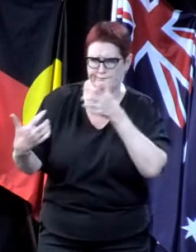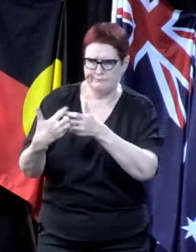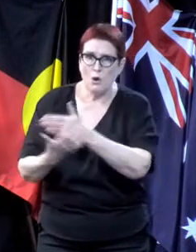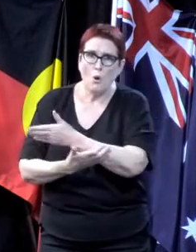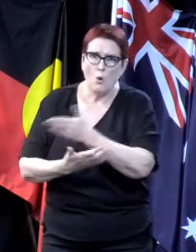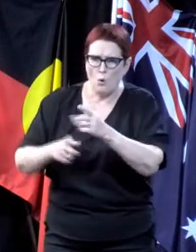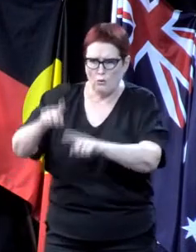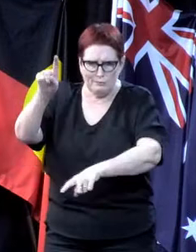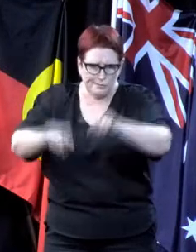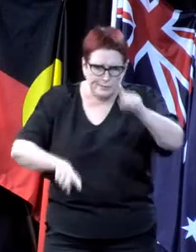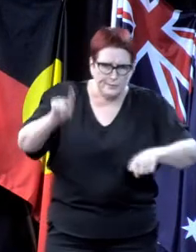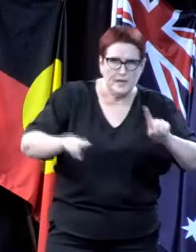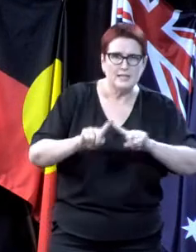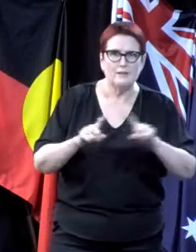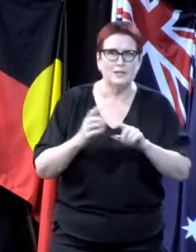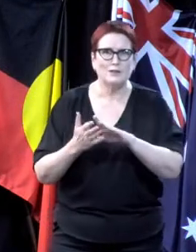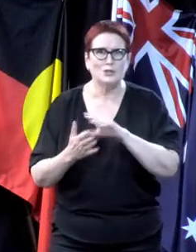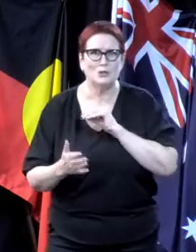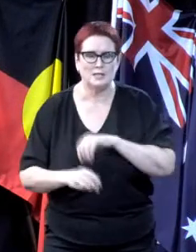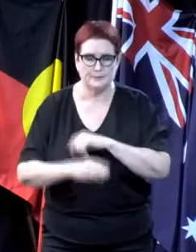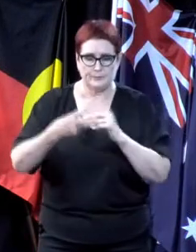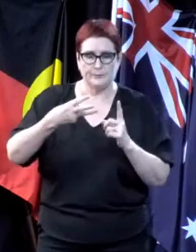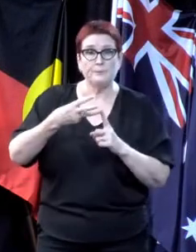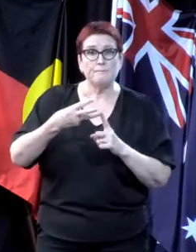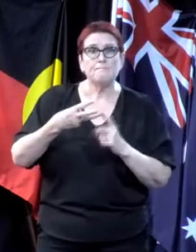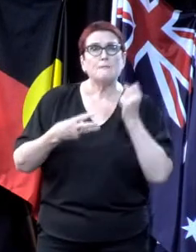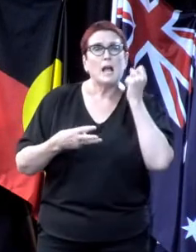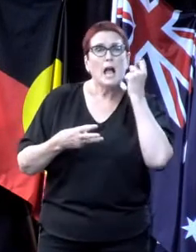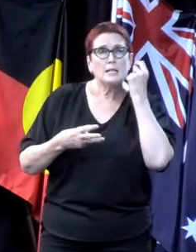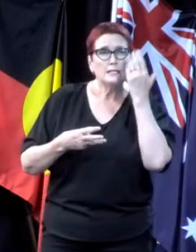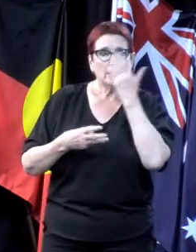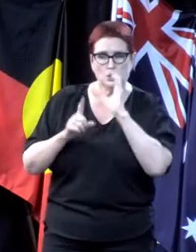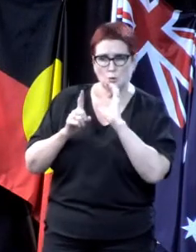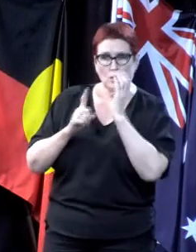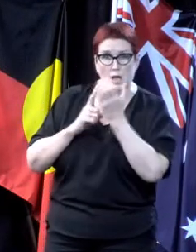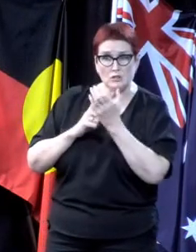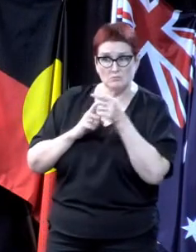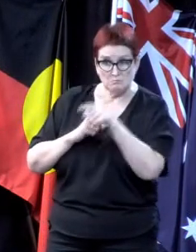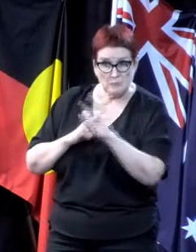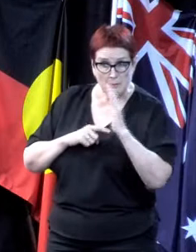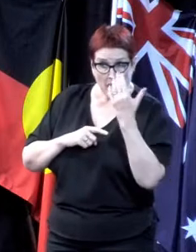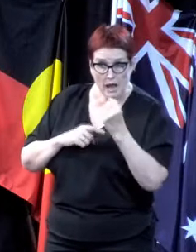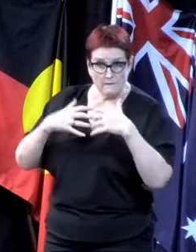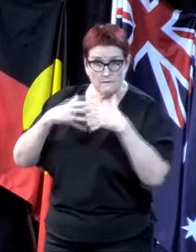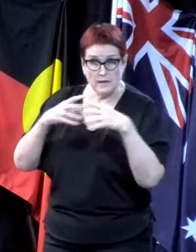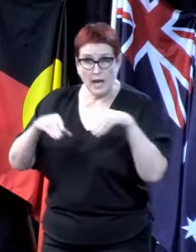Thirdly, recognizing school cultures that embed inclusive practices and partner with parents, family and carers.